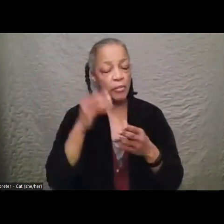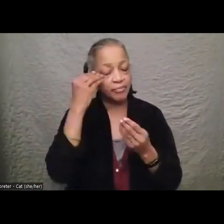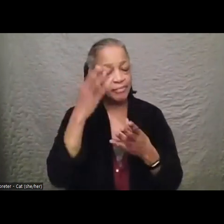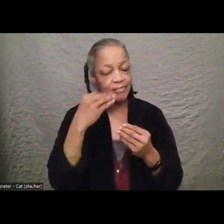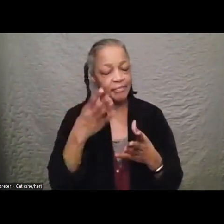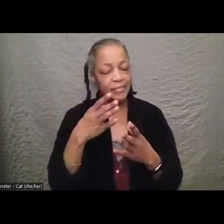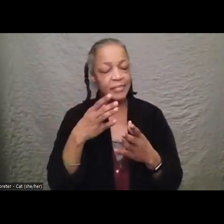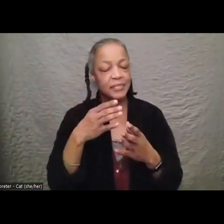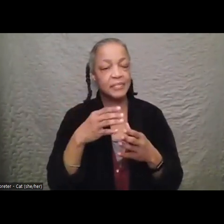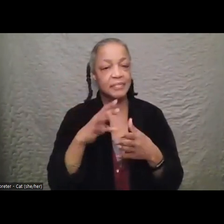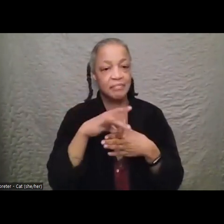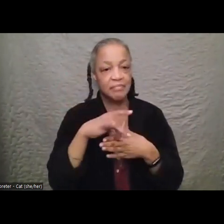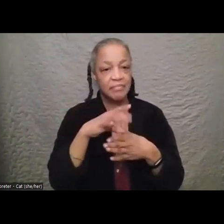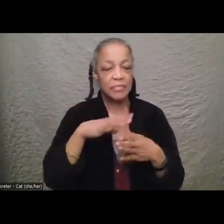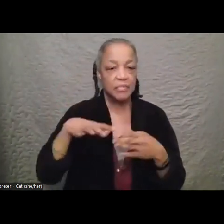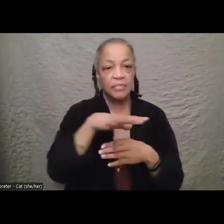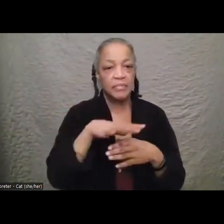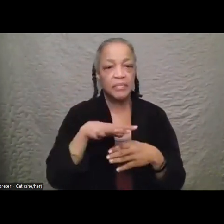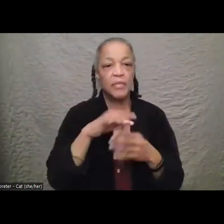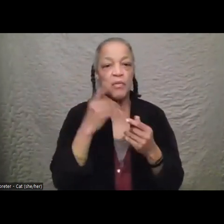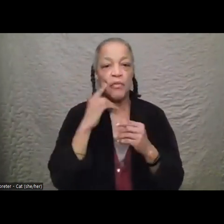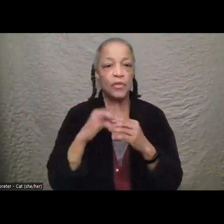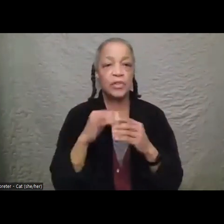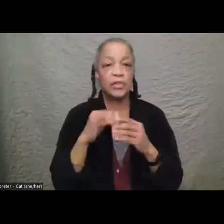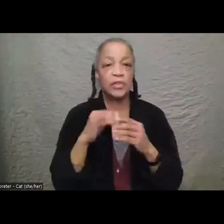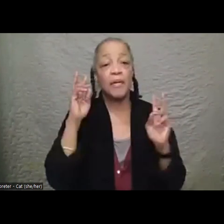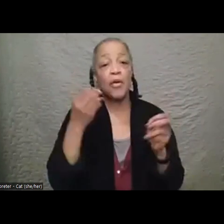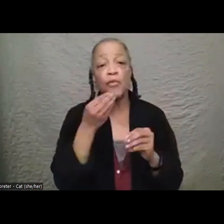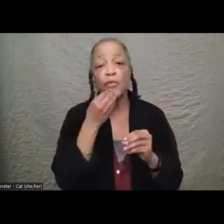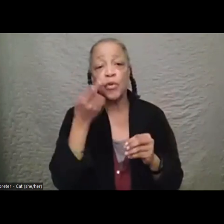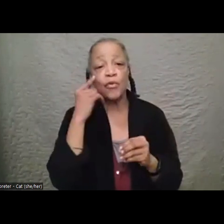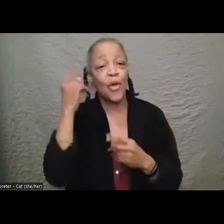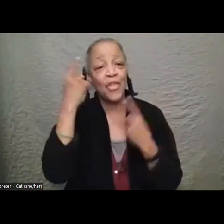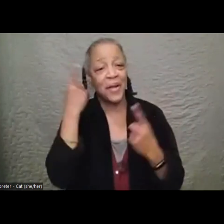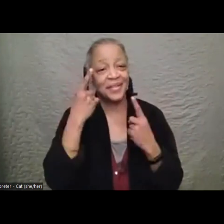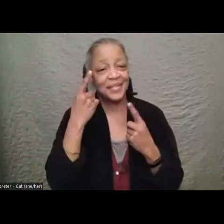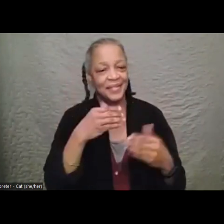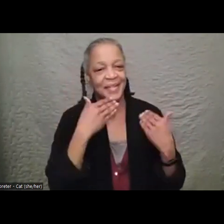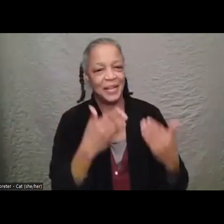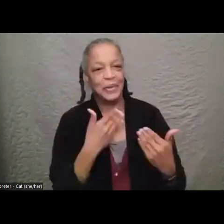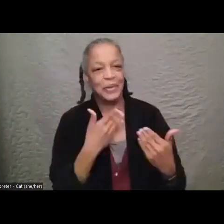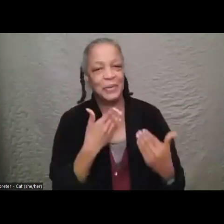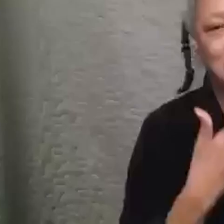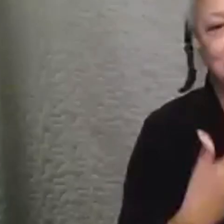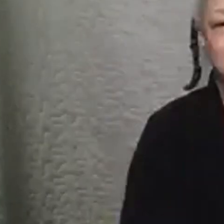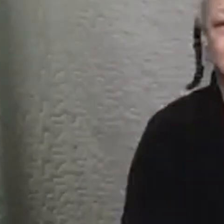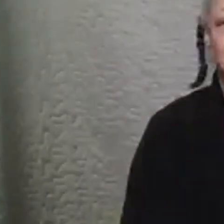and some food for thought. Thanks. Thank you so much, Bill.